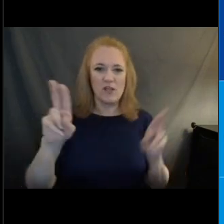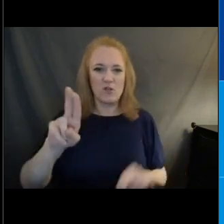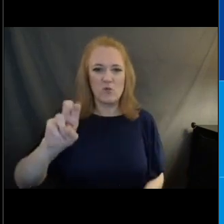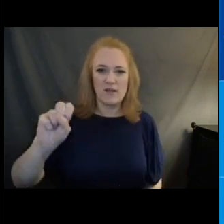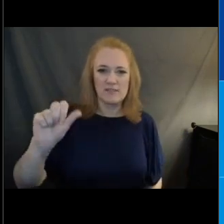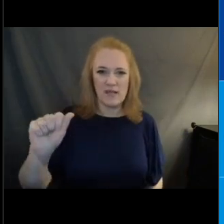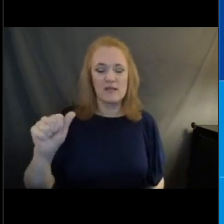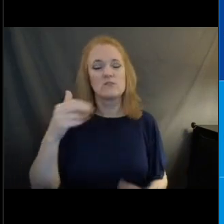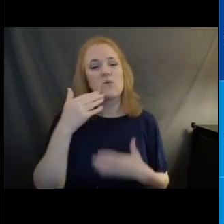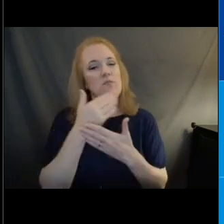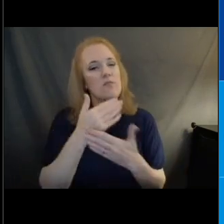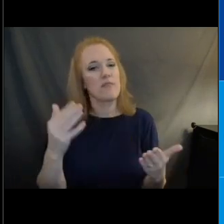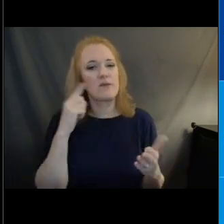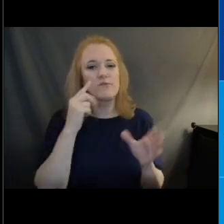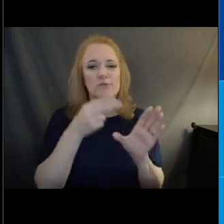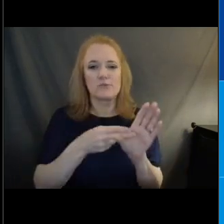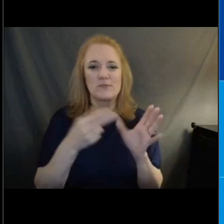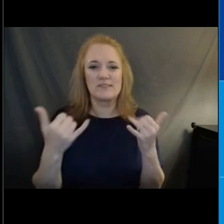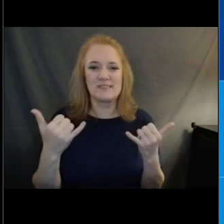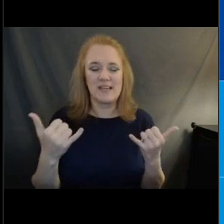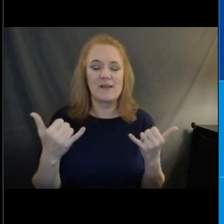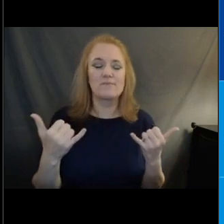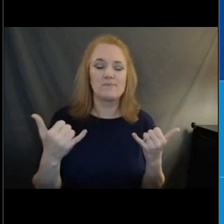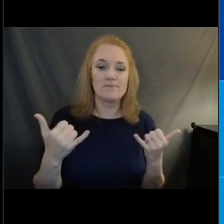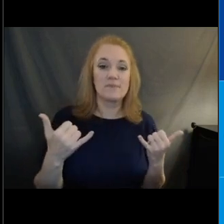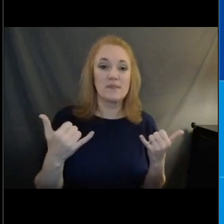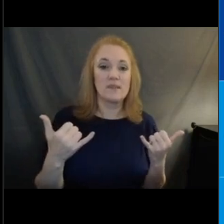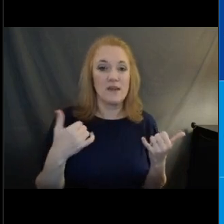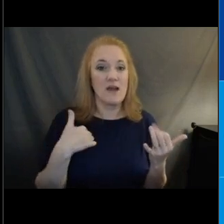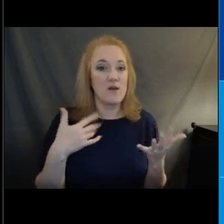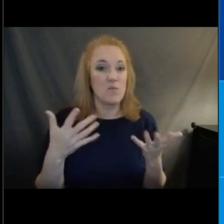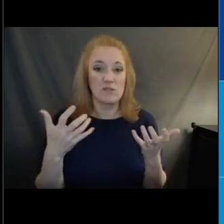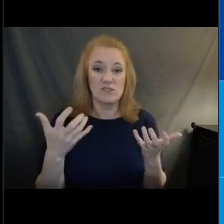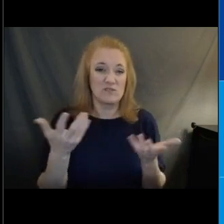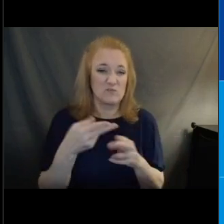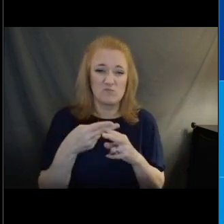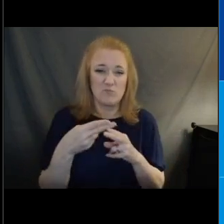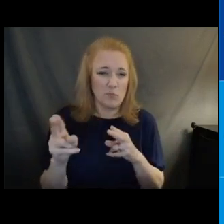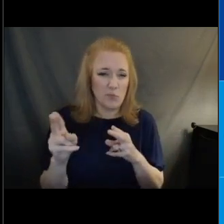here today, I want to make sure I am pretty quick with this so you can really get to the real stuff